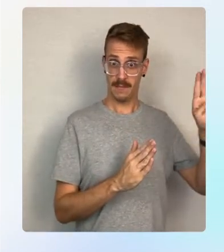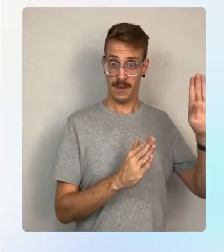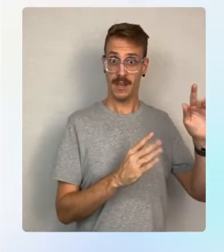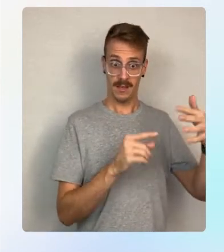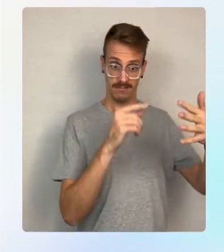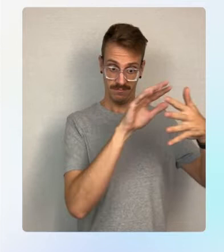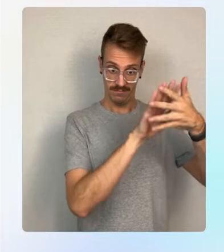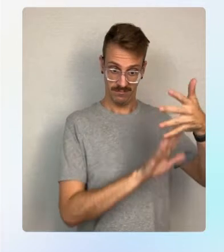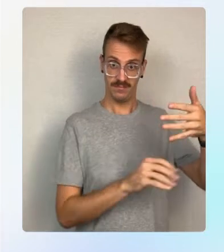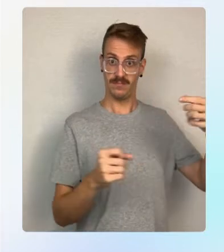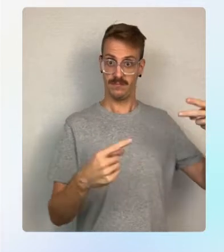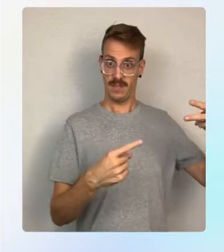before launching your app.